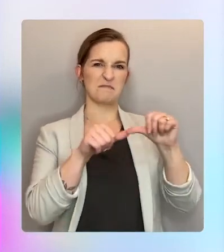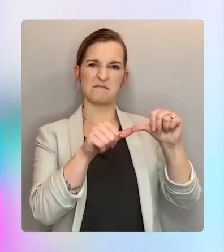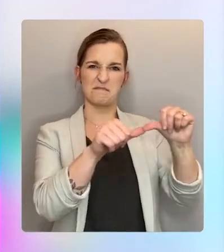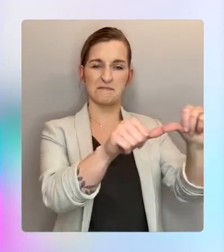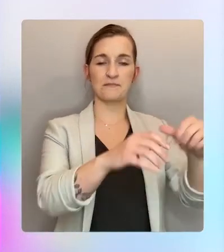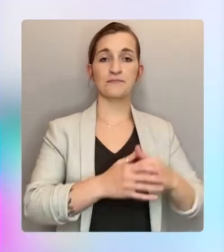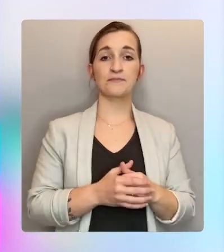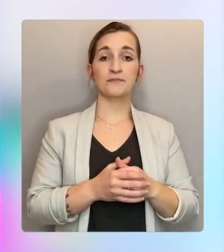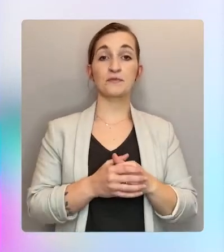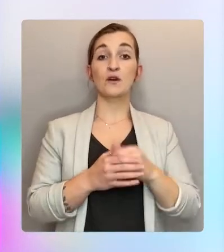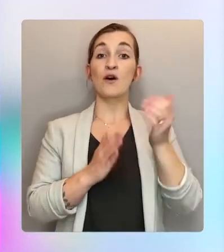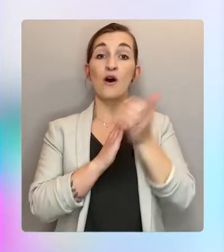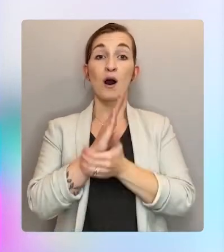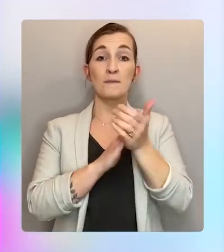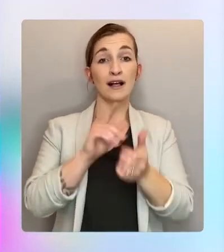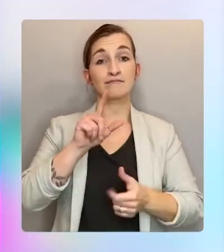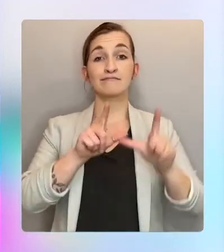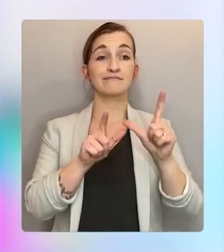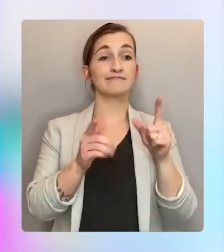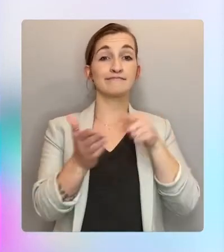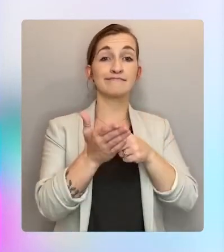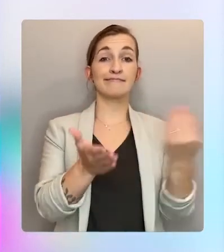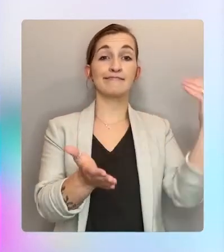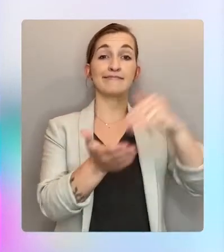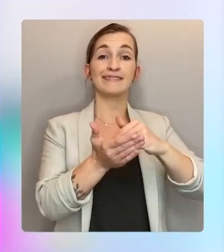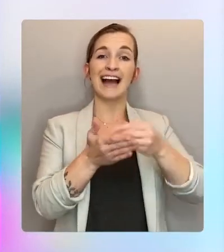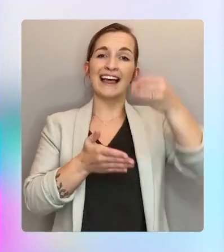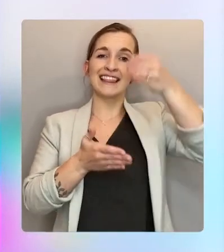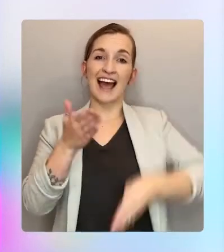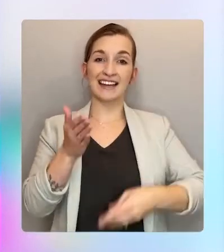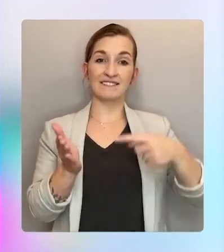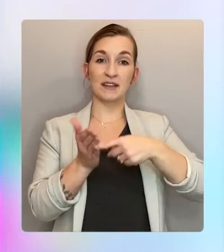at the end of the billing period until the user chooses to cancel.